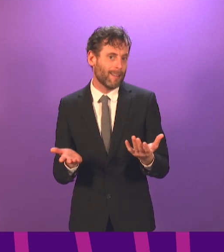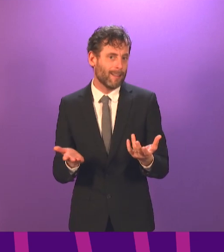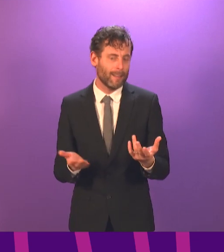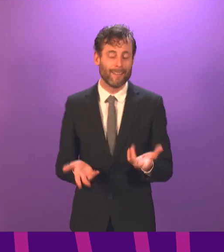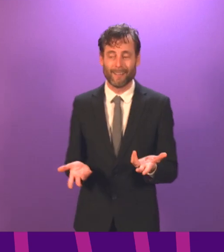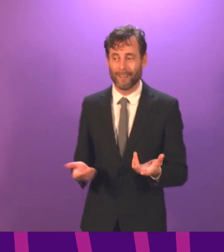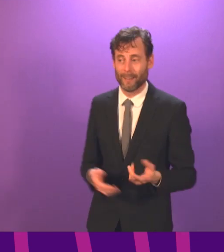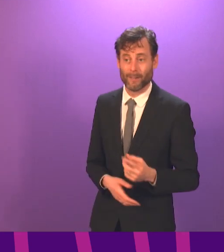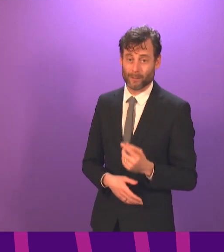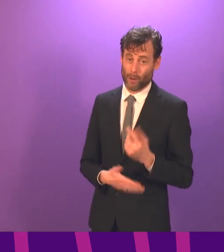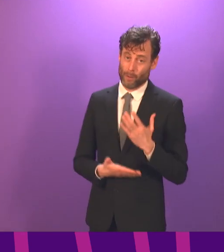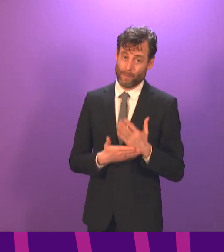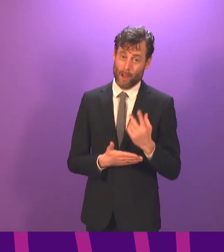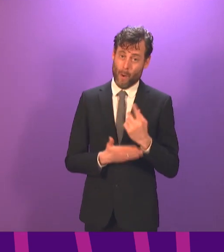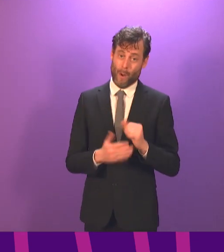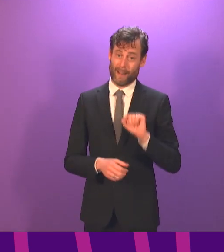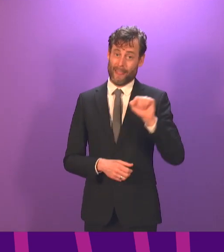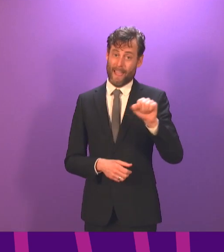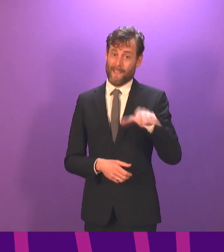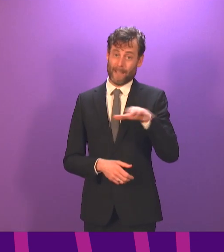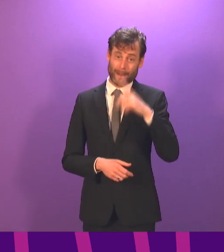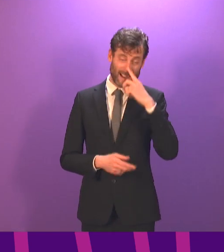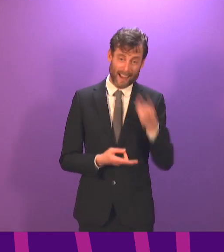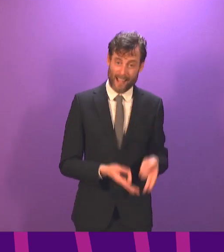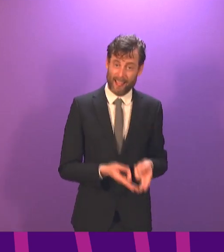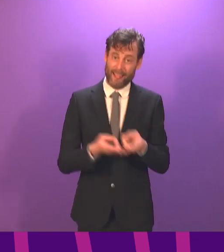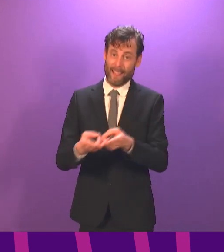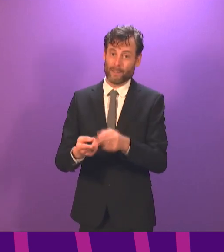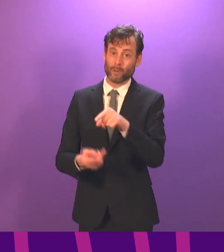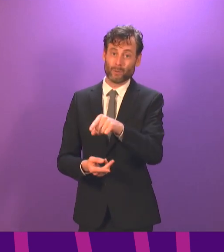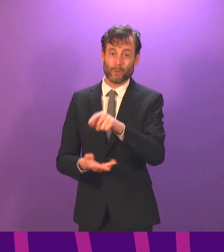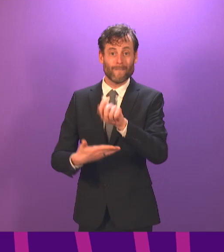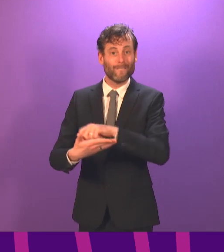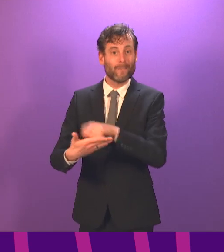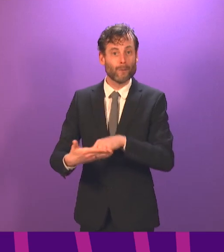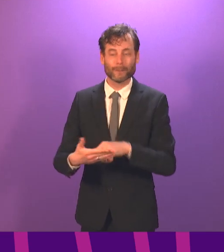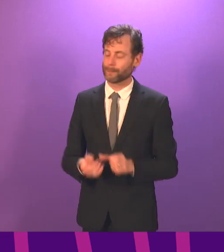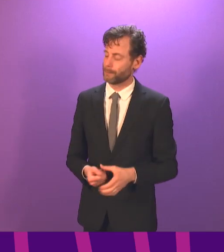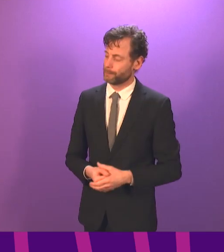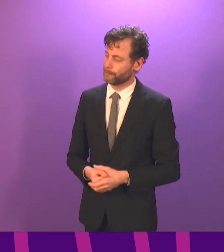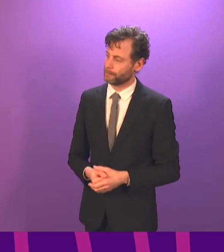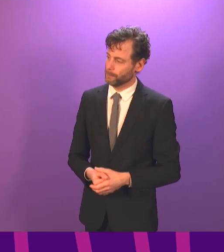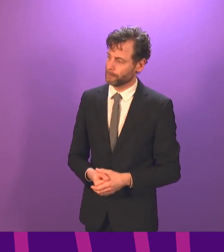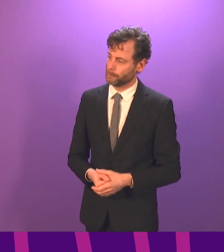possibly, family to give them a lift to the polling station? Graeme Dey: